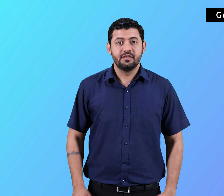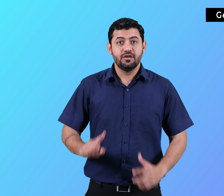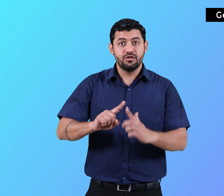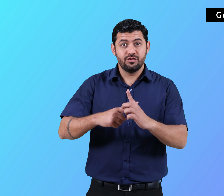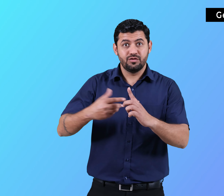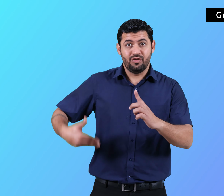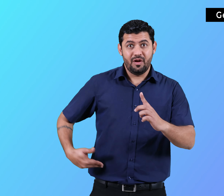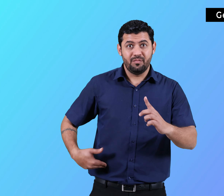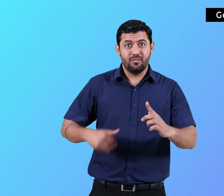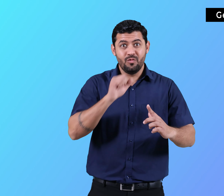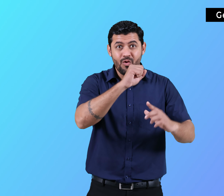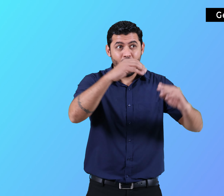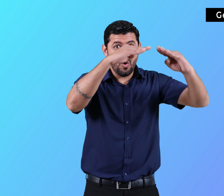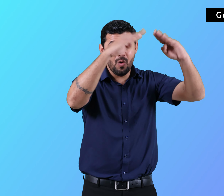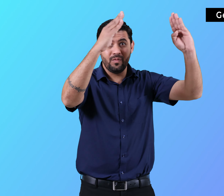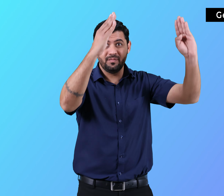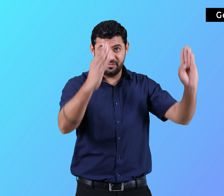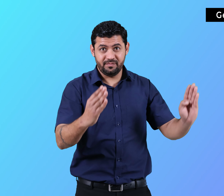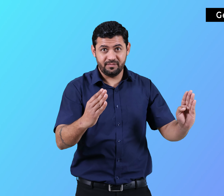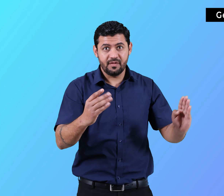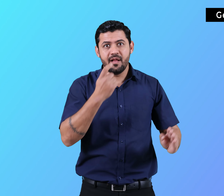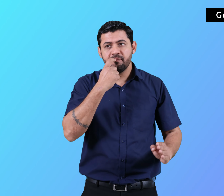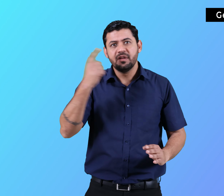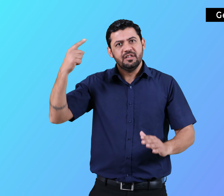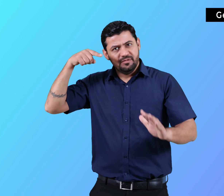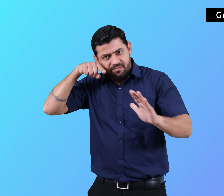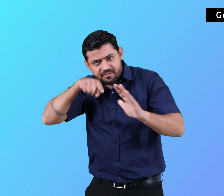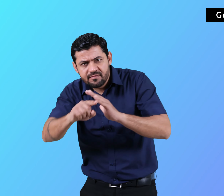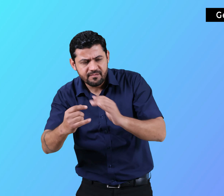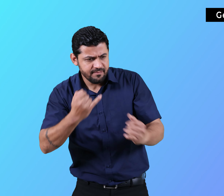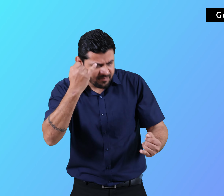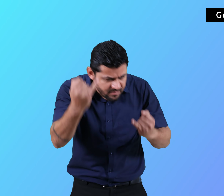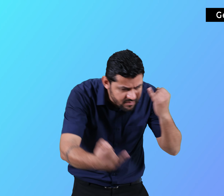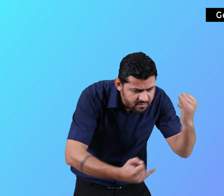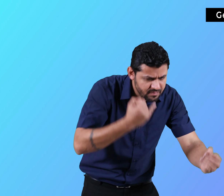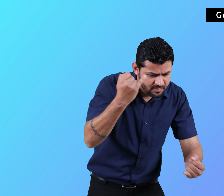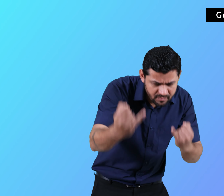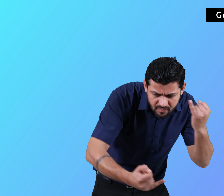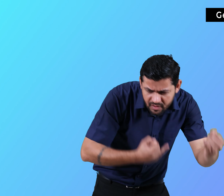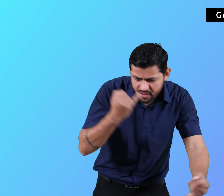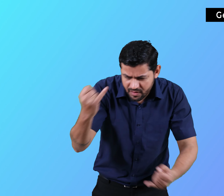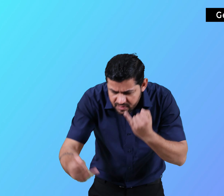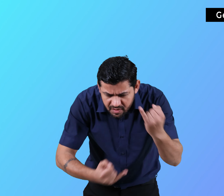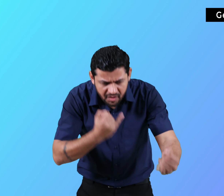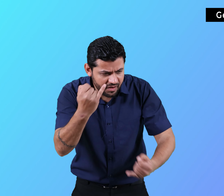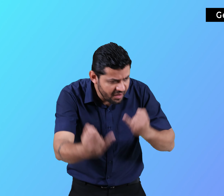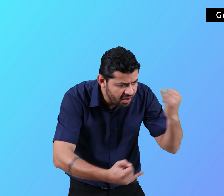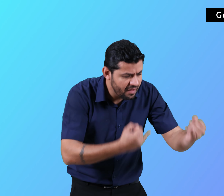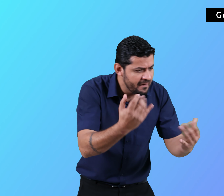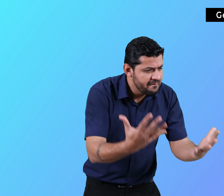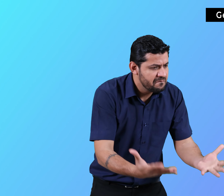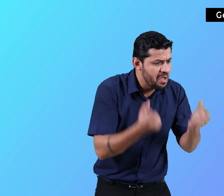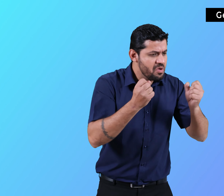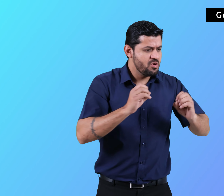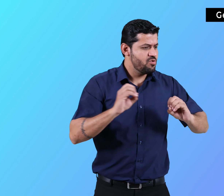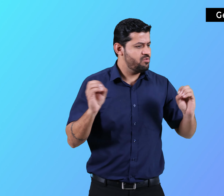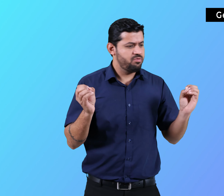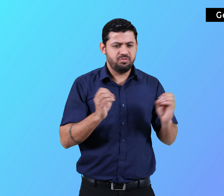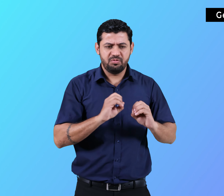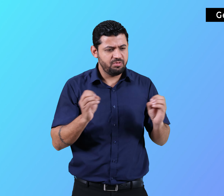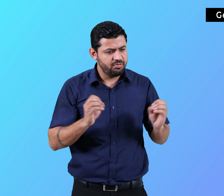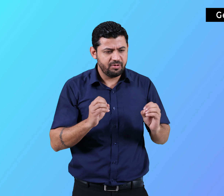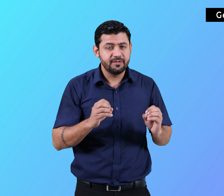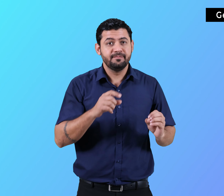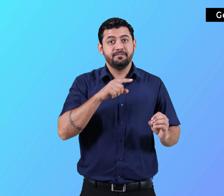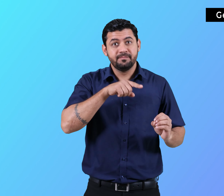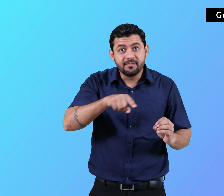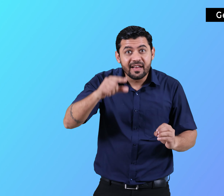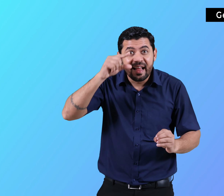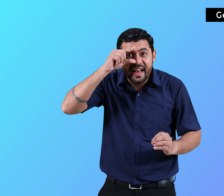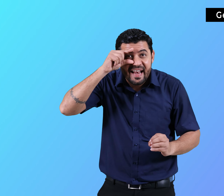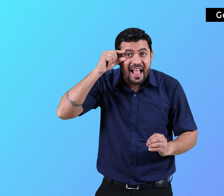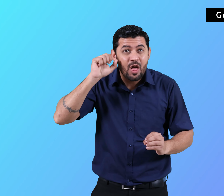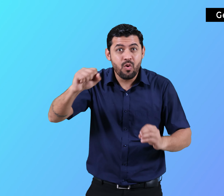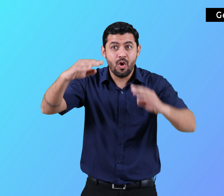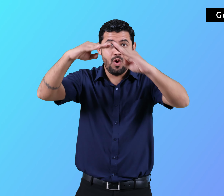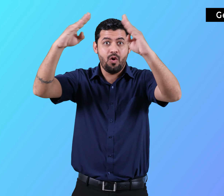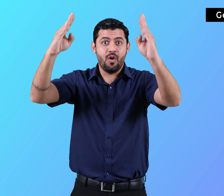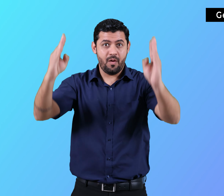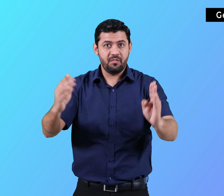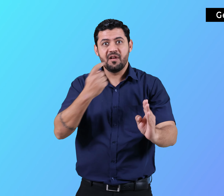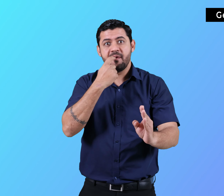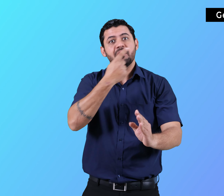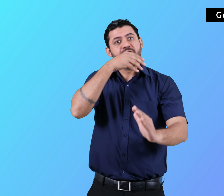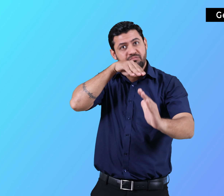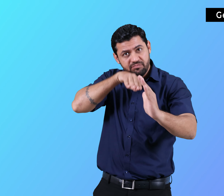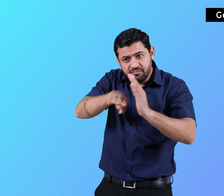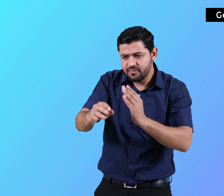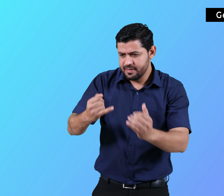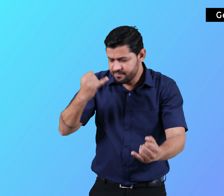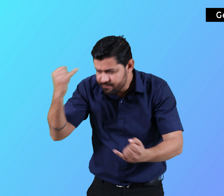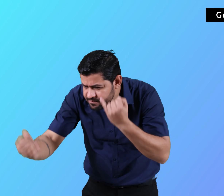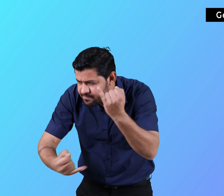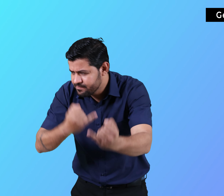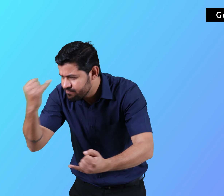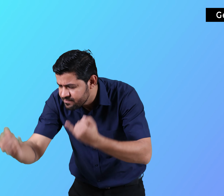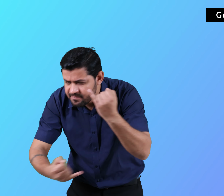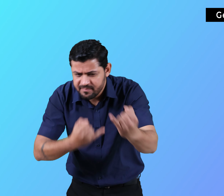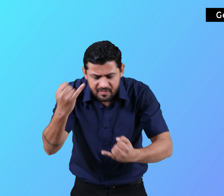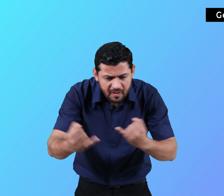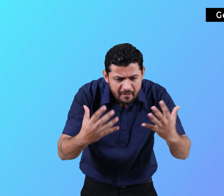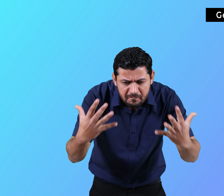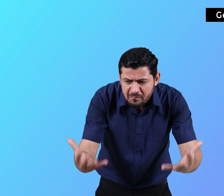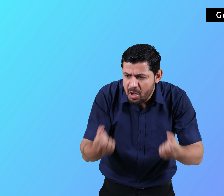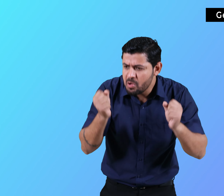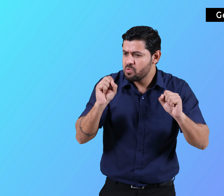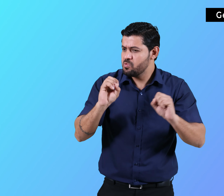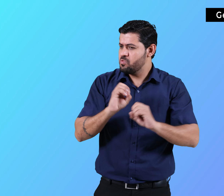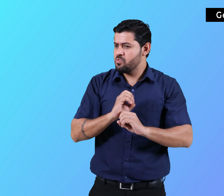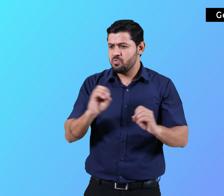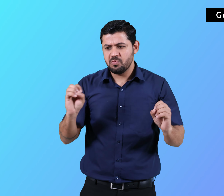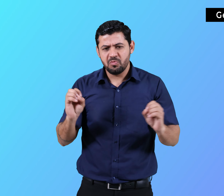So Laban went and looked through Jacob’s camp. He looked in Jacob’s tent and then in Leah’s tent.